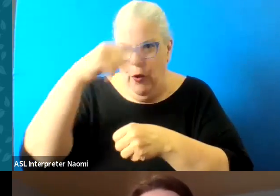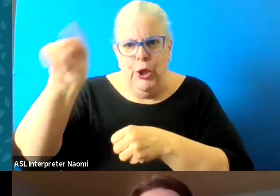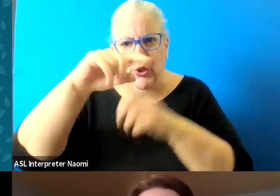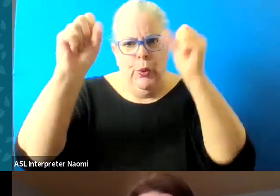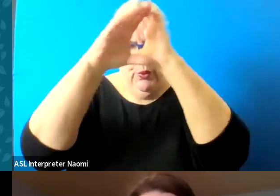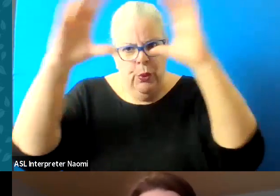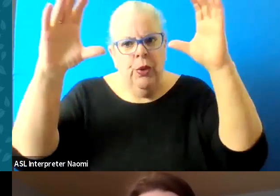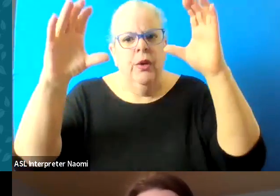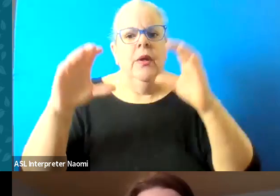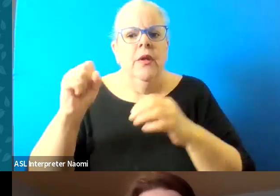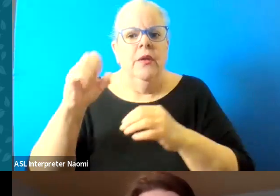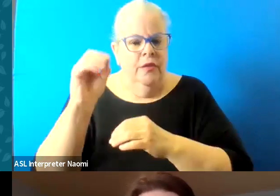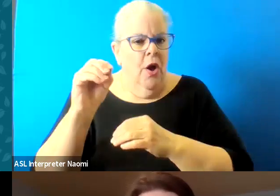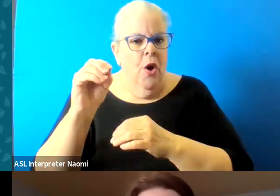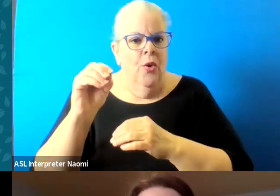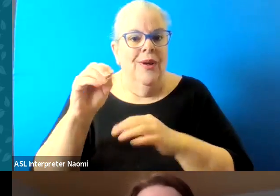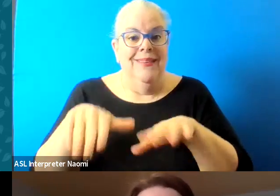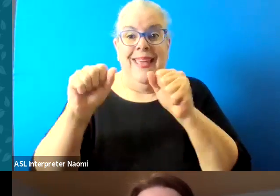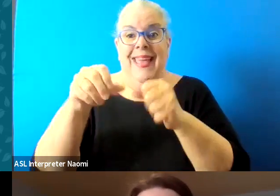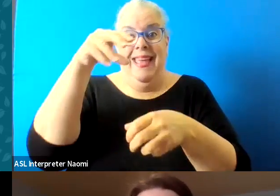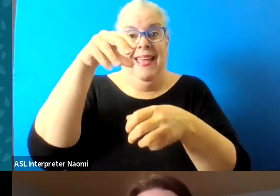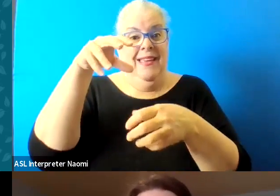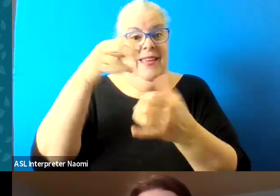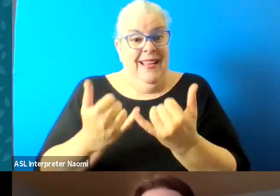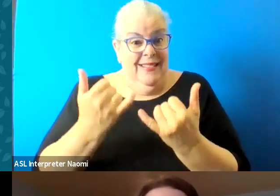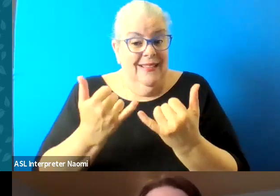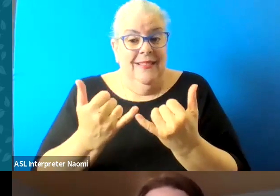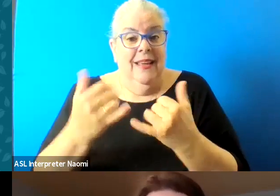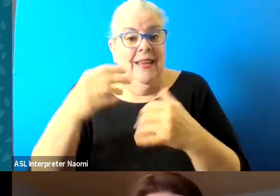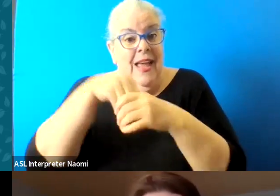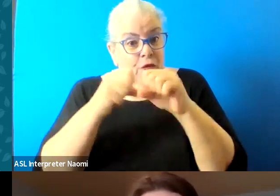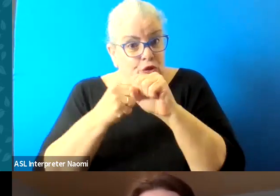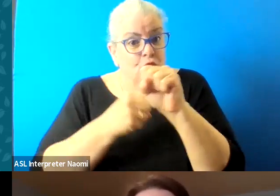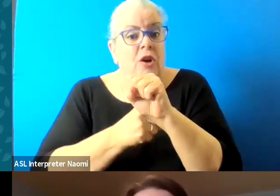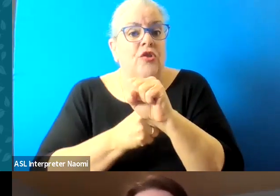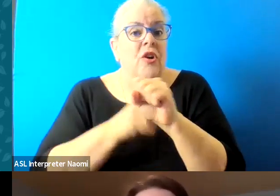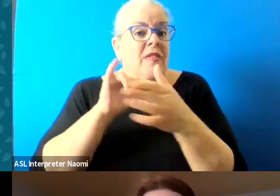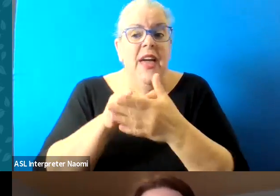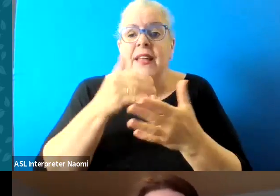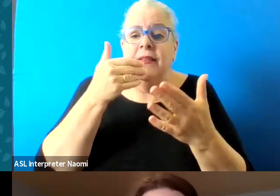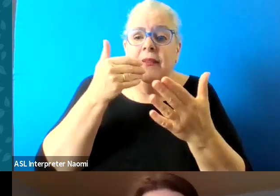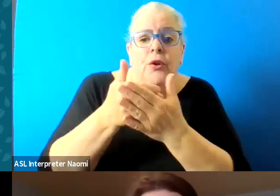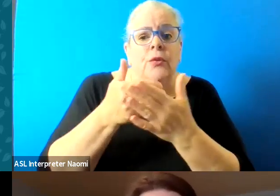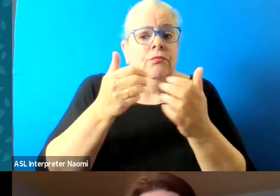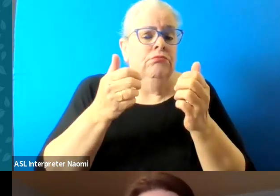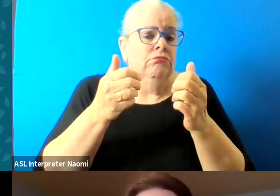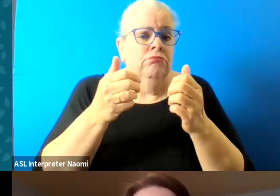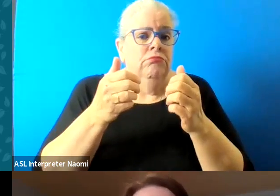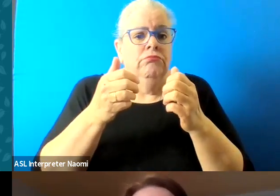taking existing infrastructure and converting it to something that, you know, is a long, good Metro lines and or other transportation.